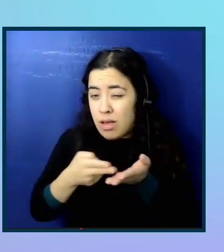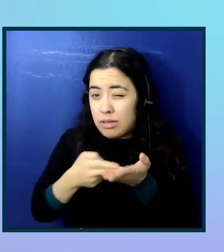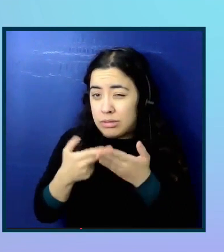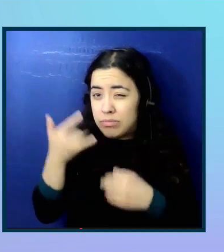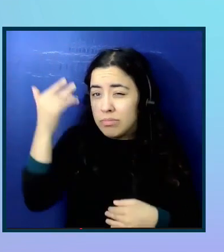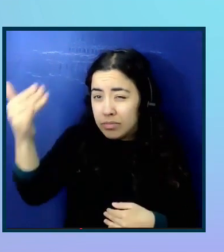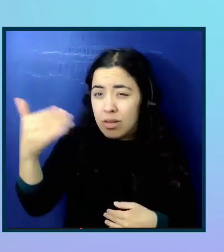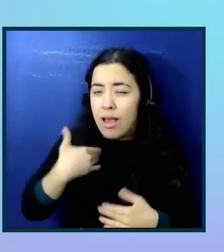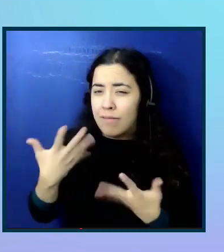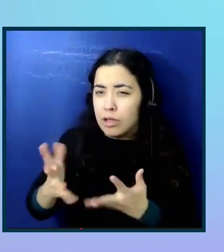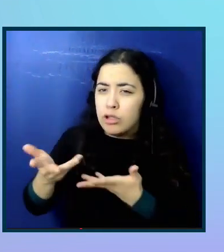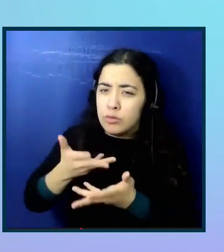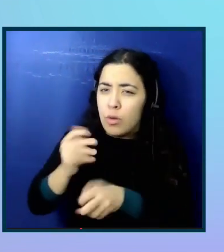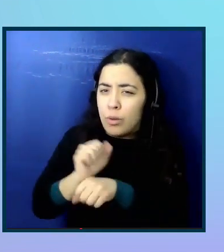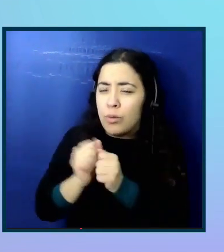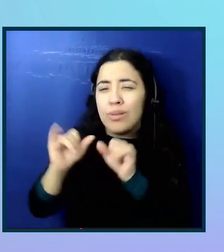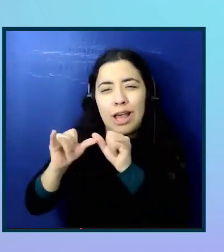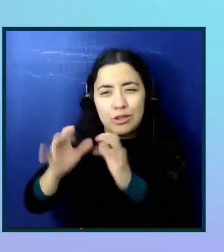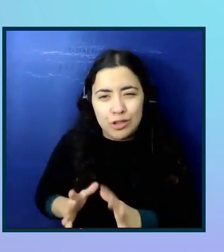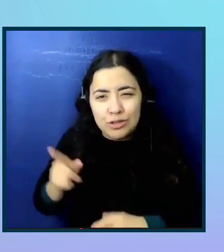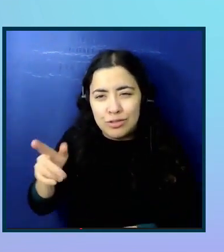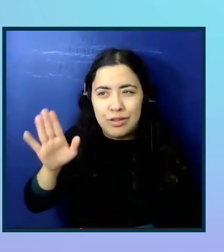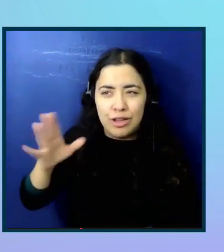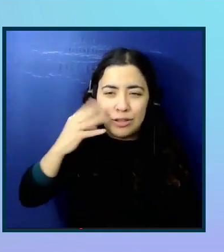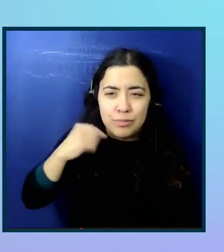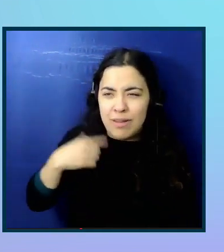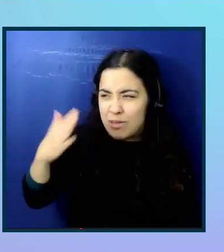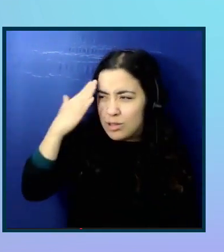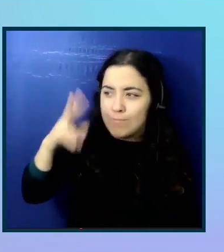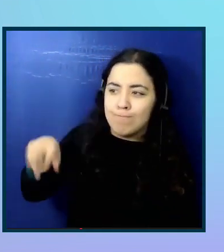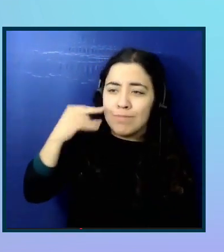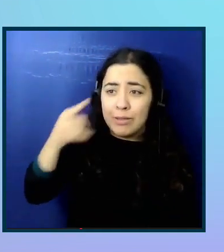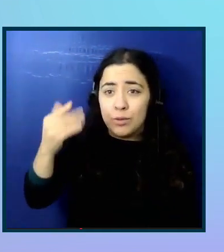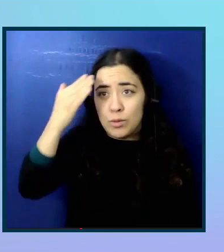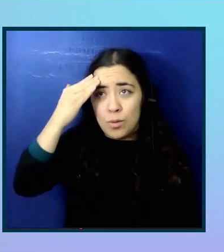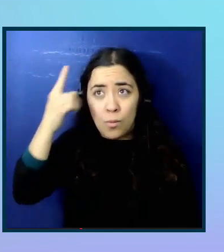I've worked with enough engineering to know that just because someone knows something doesn't mean all the other ones.